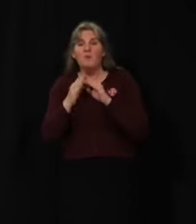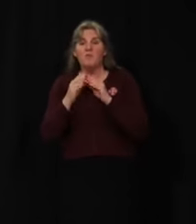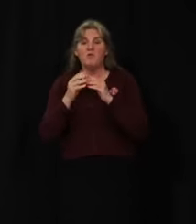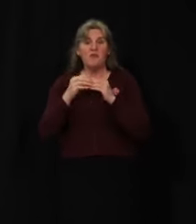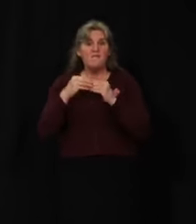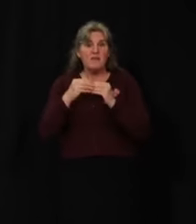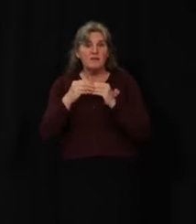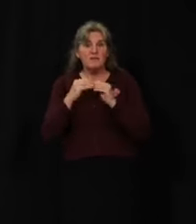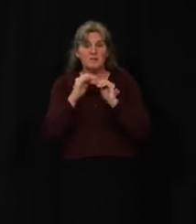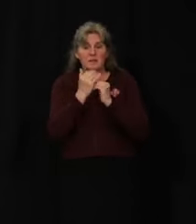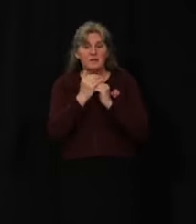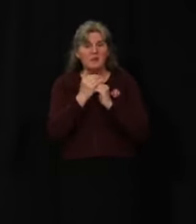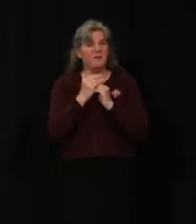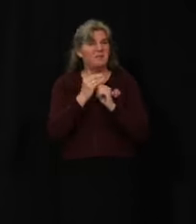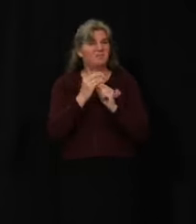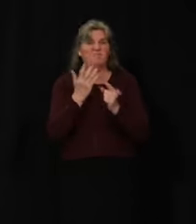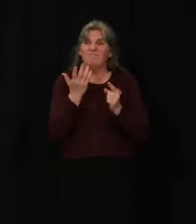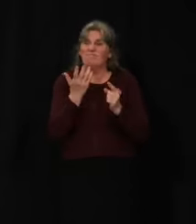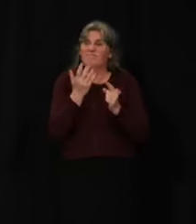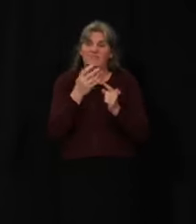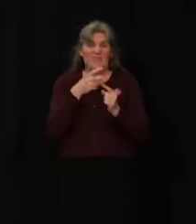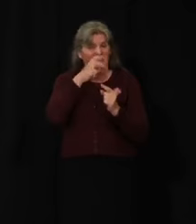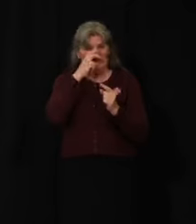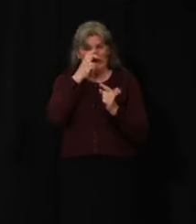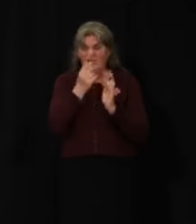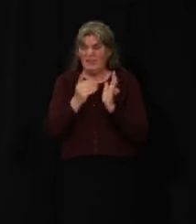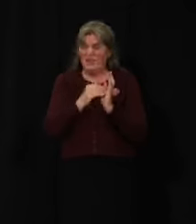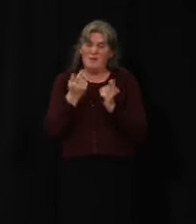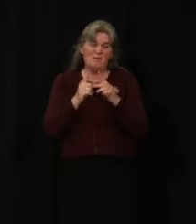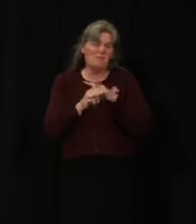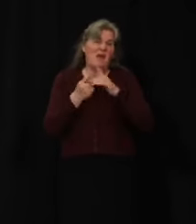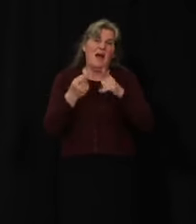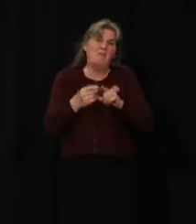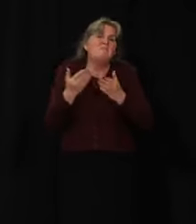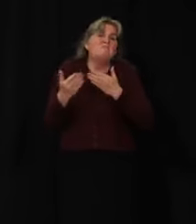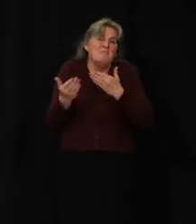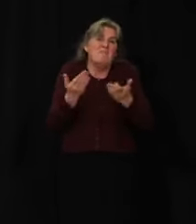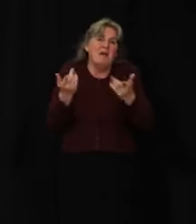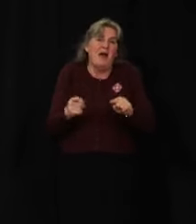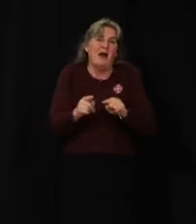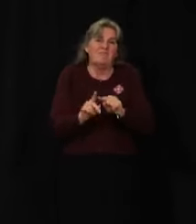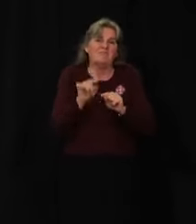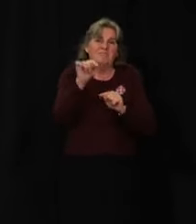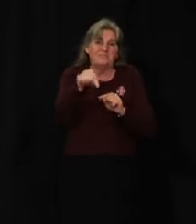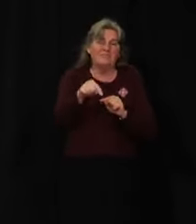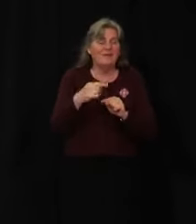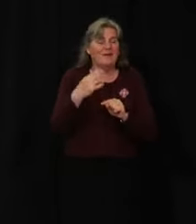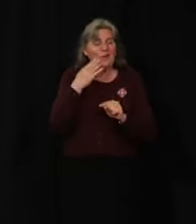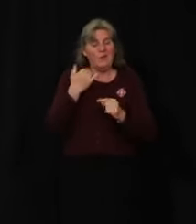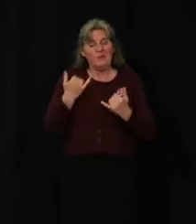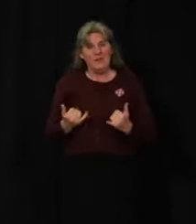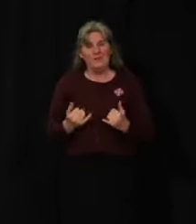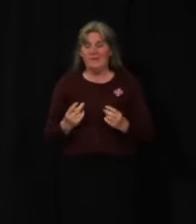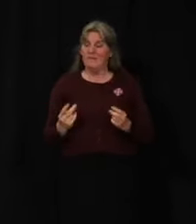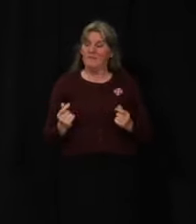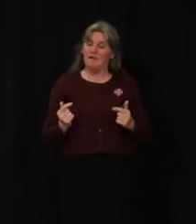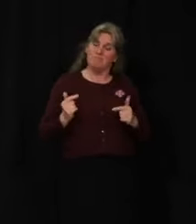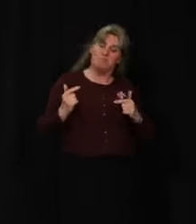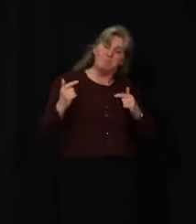remains a real possibility that strict measures will be needed to be reinstated. This is a marathon, not a sprint